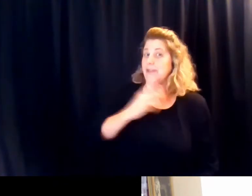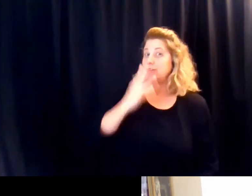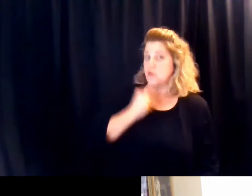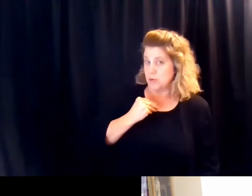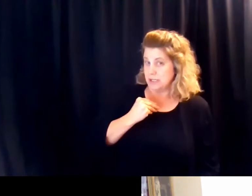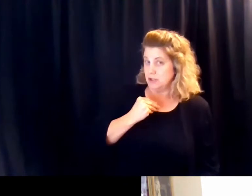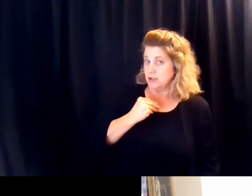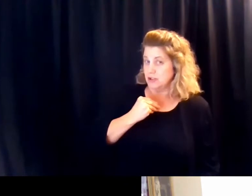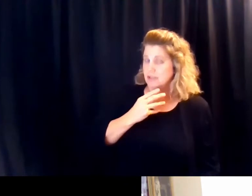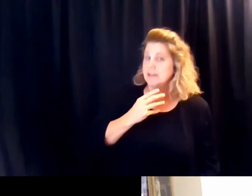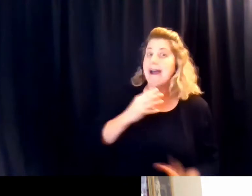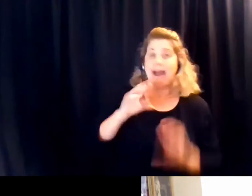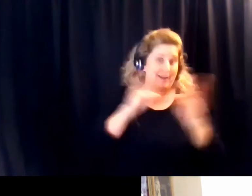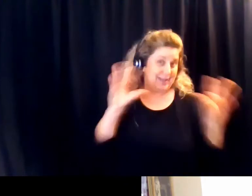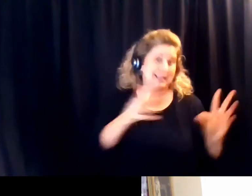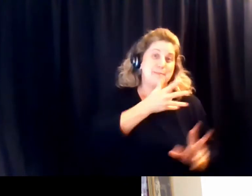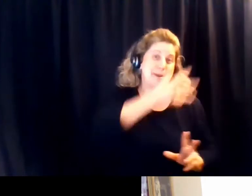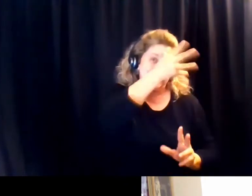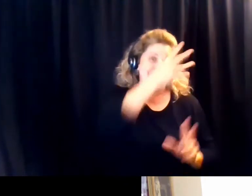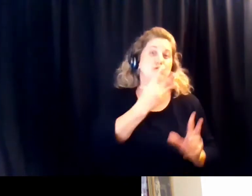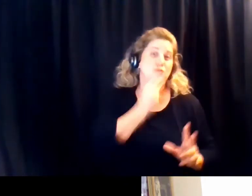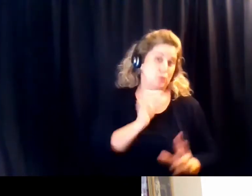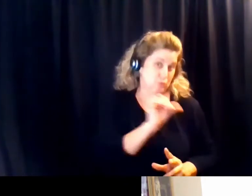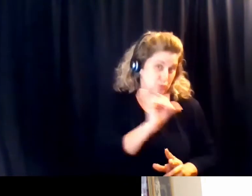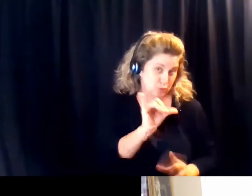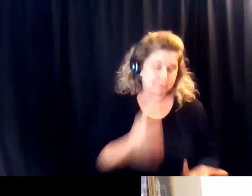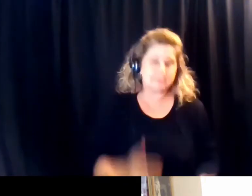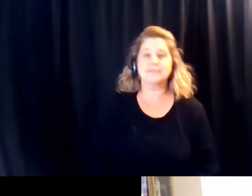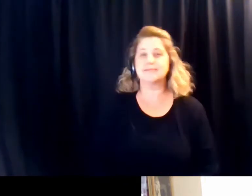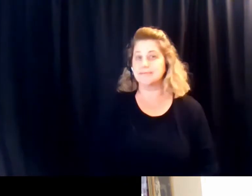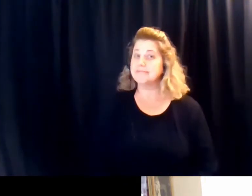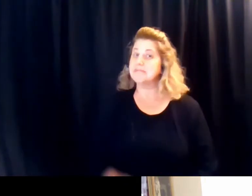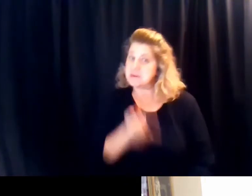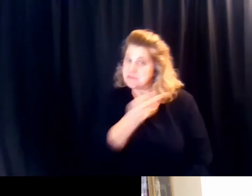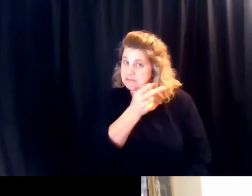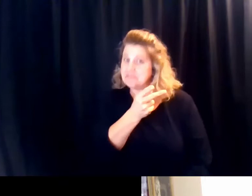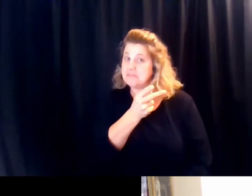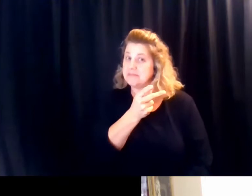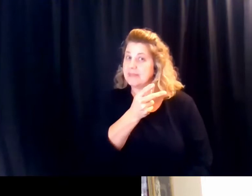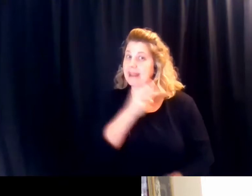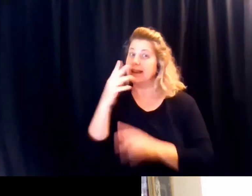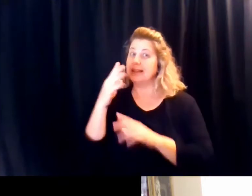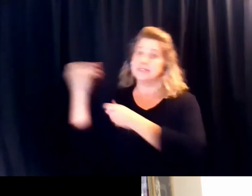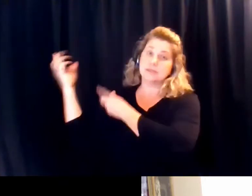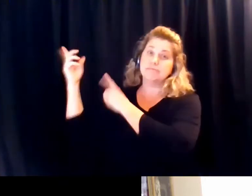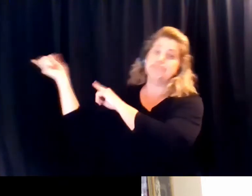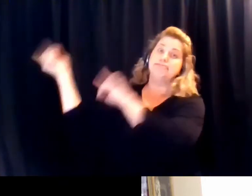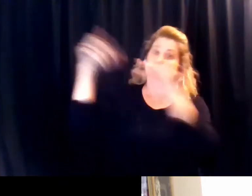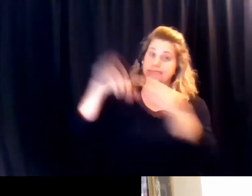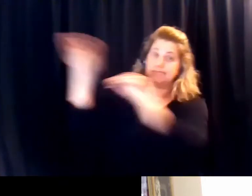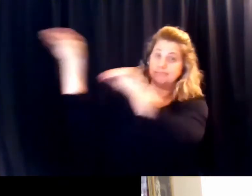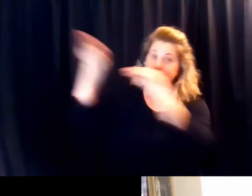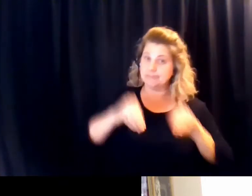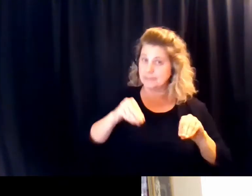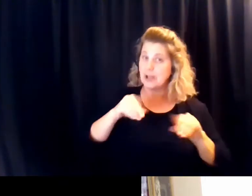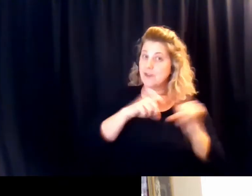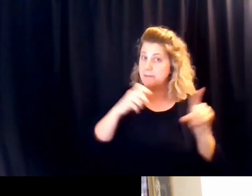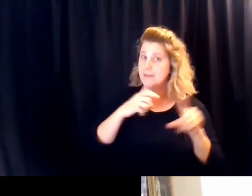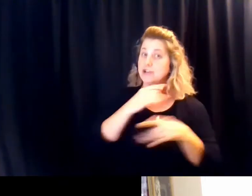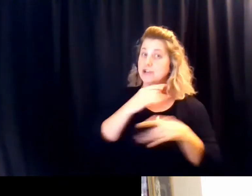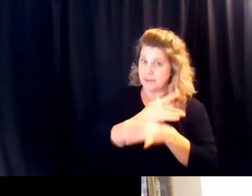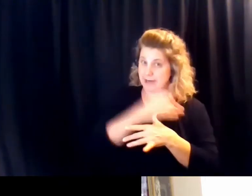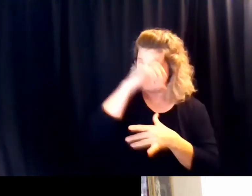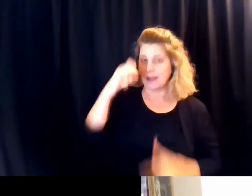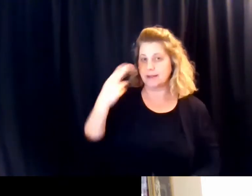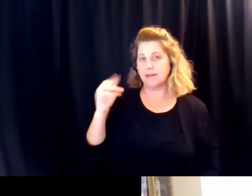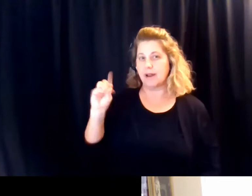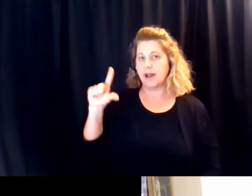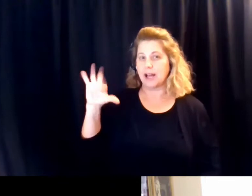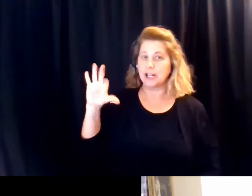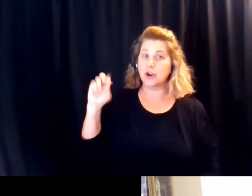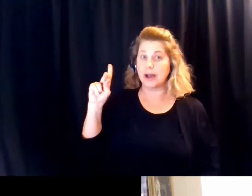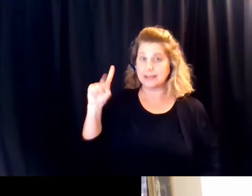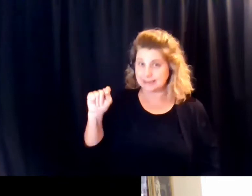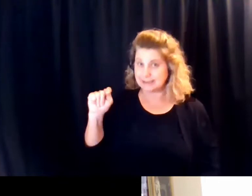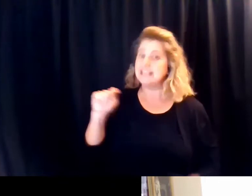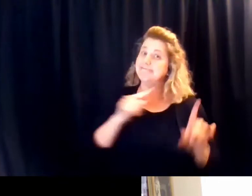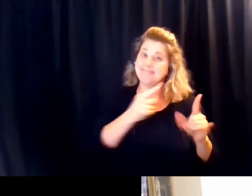Amy Knopf: Heather is showing you a picture of the book cover of being human. So without further ado, we're so happy you can join us and like to welcome Judy human